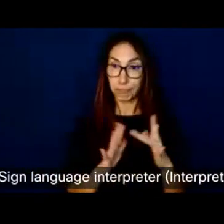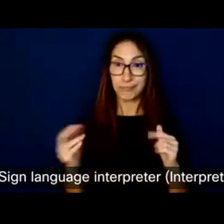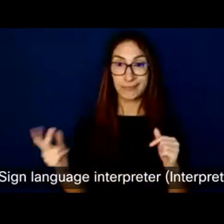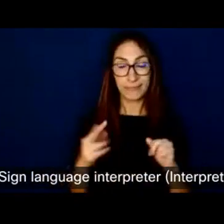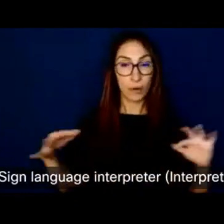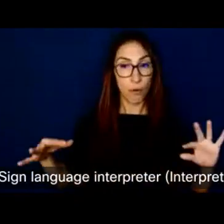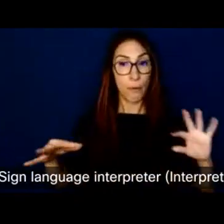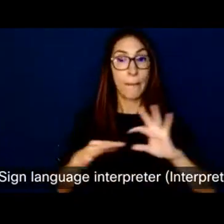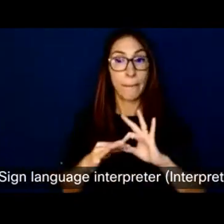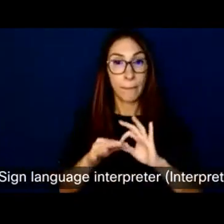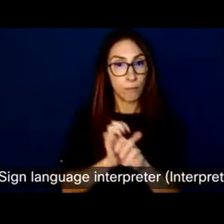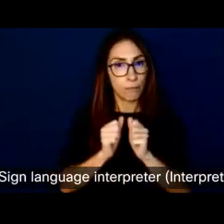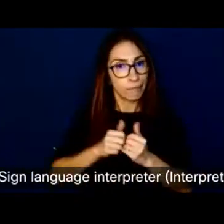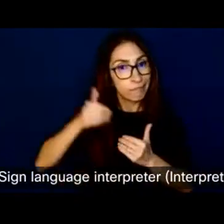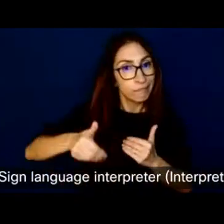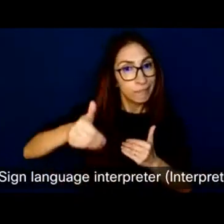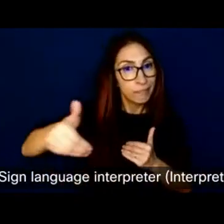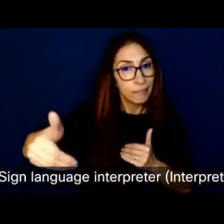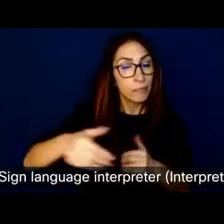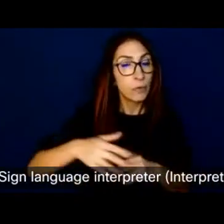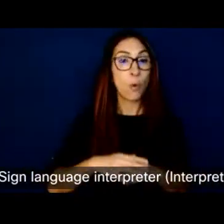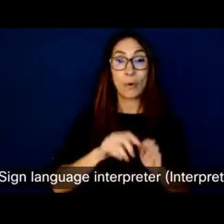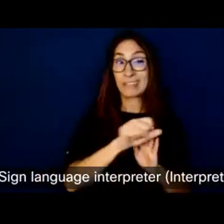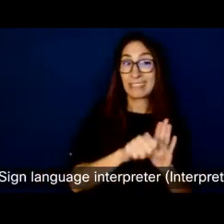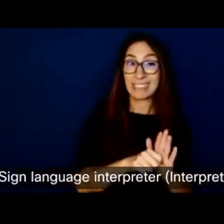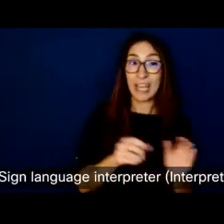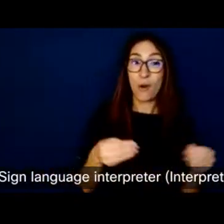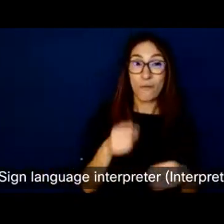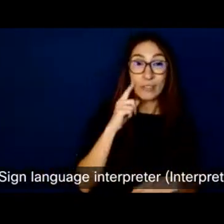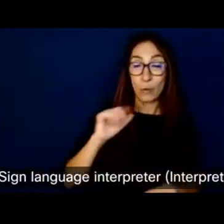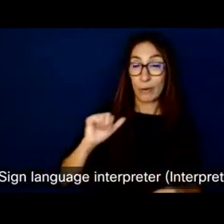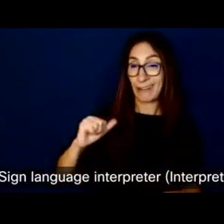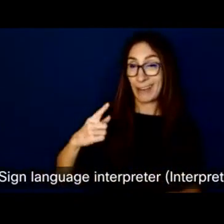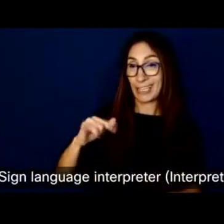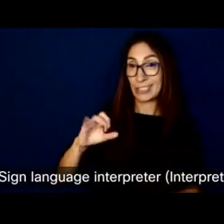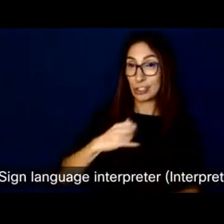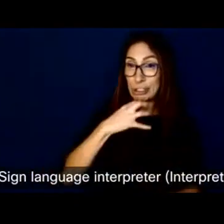office on aging. Making sure that as we're thinking about the